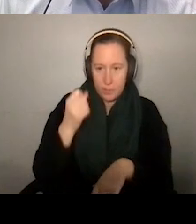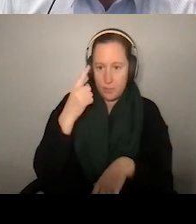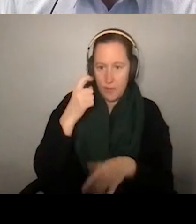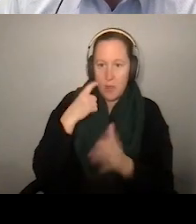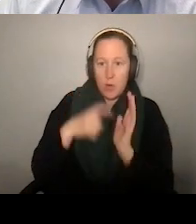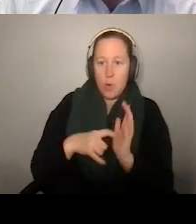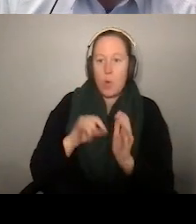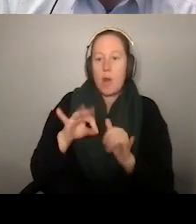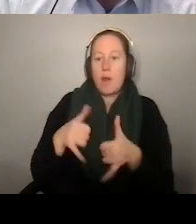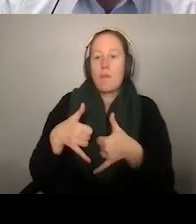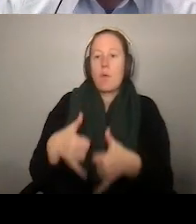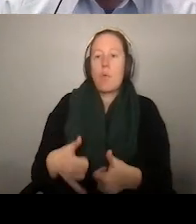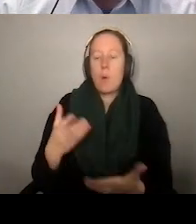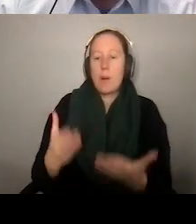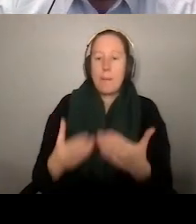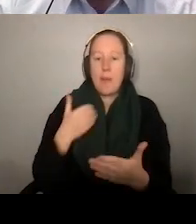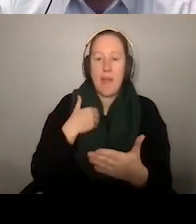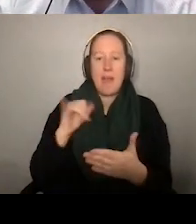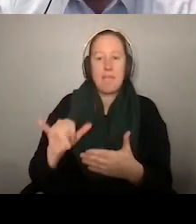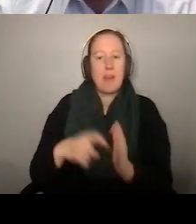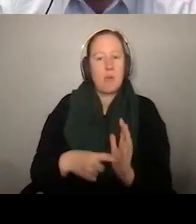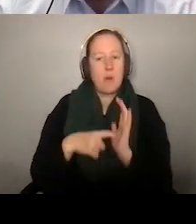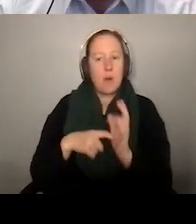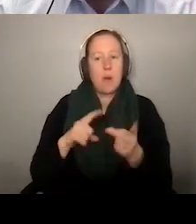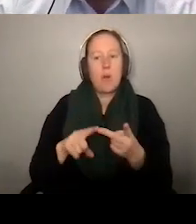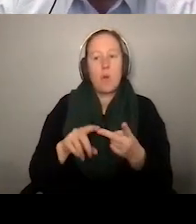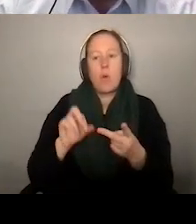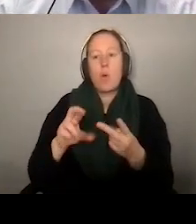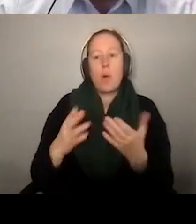may have this requirement or it may be added by reference